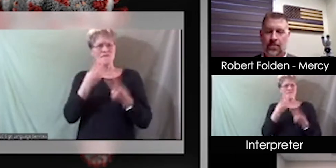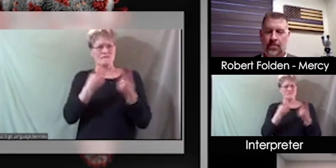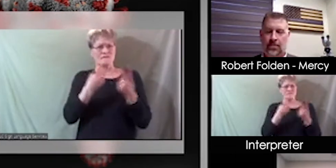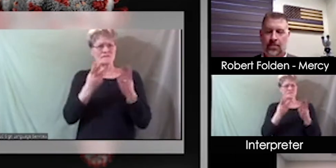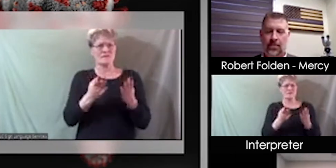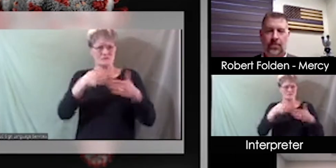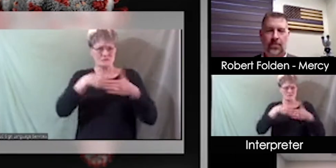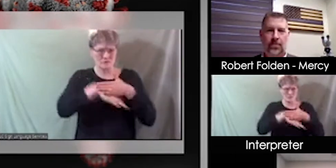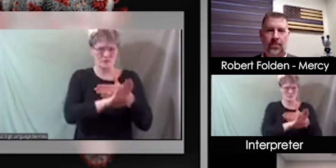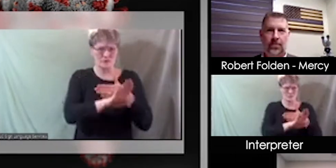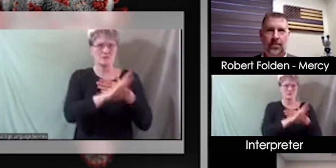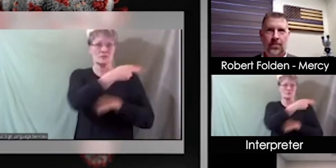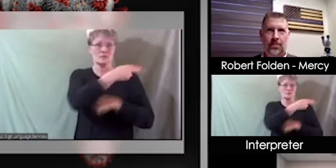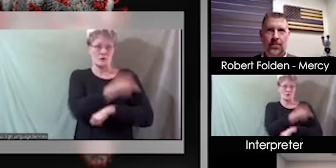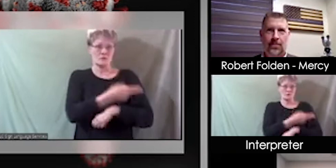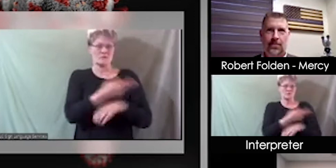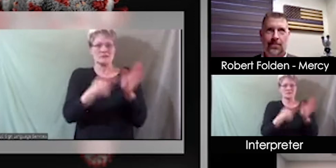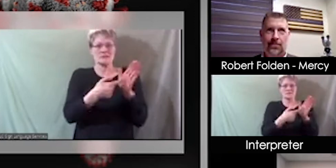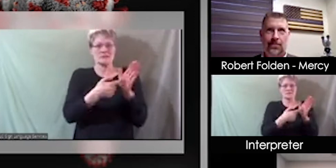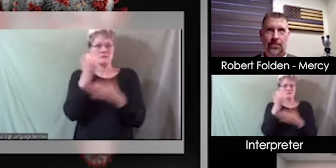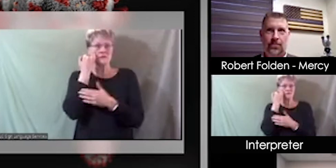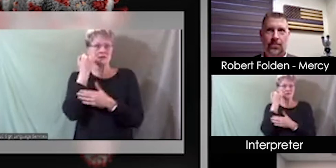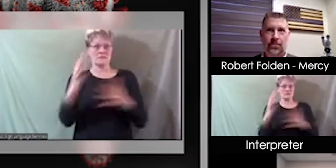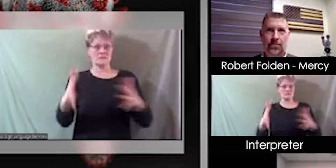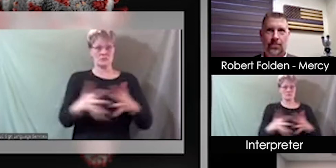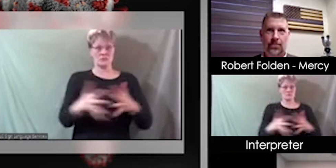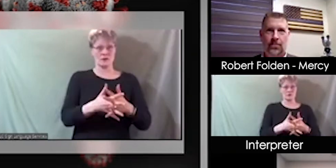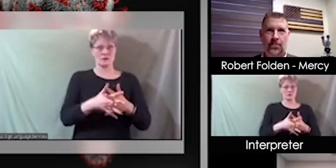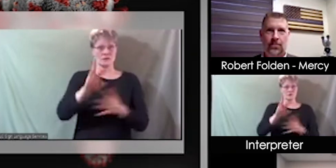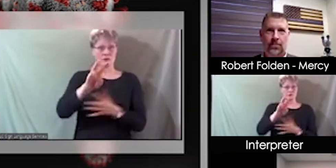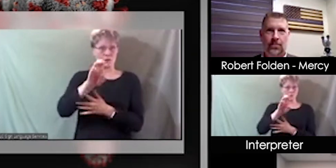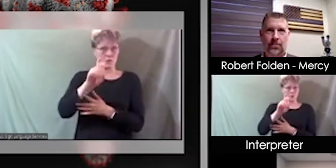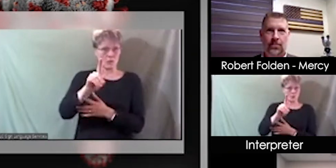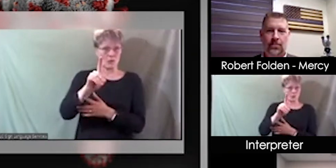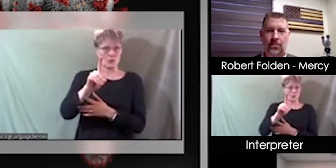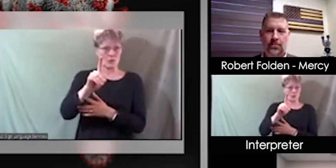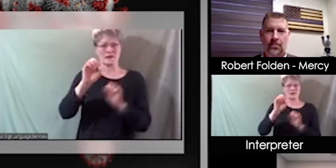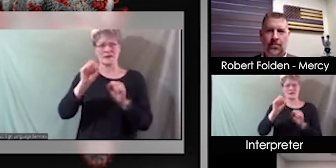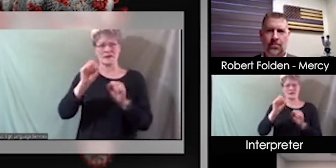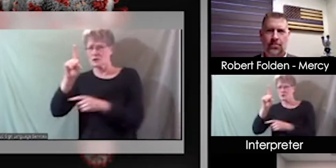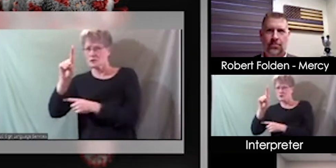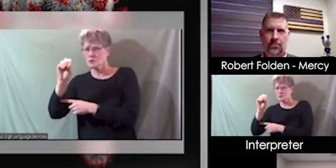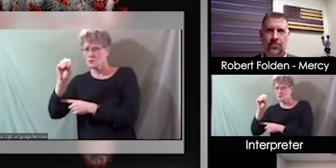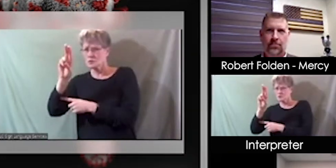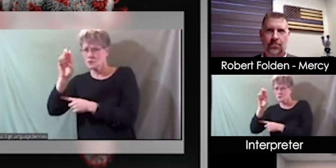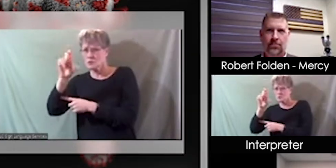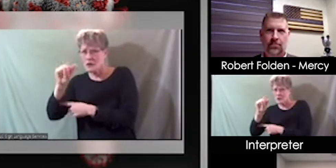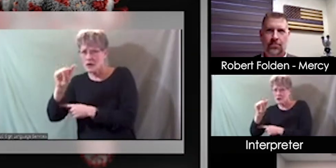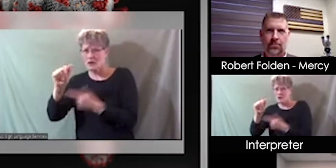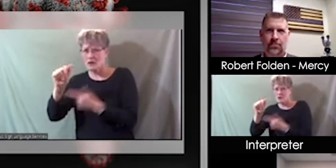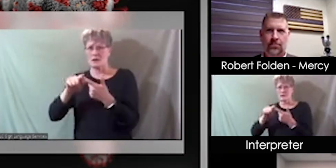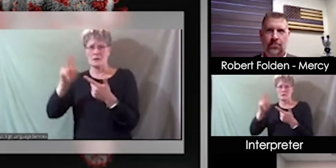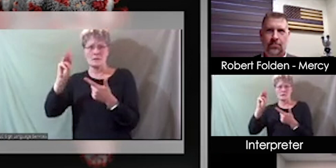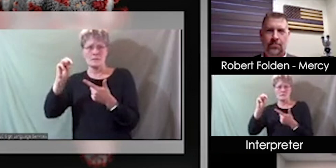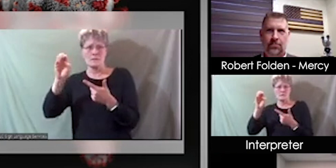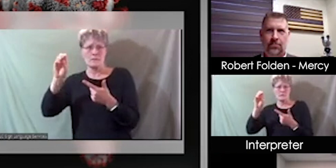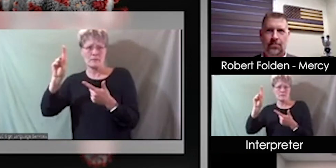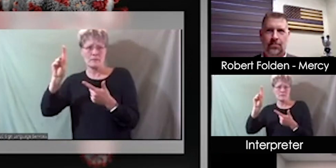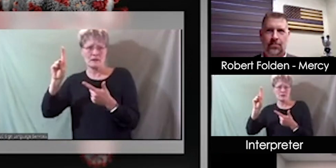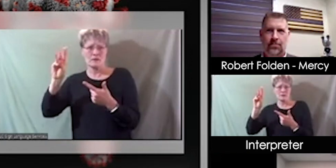say the maternity ward, are doulas and midwives still allowed in? Is a mother allowed in to be with her daughter during